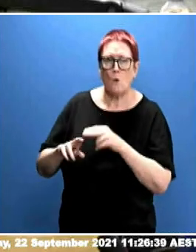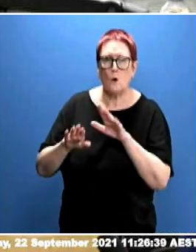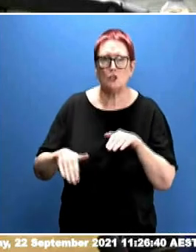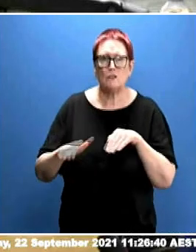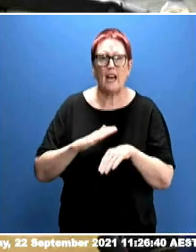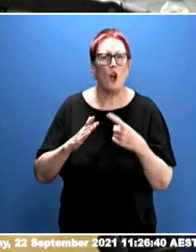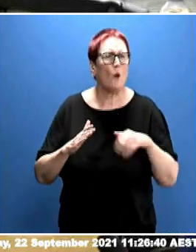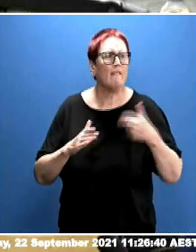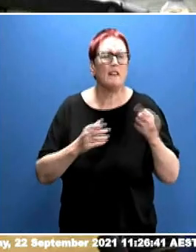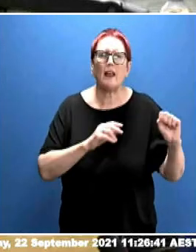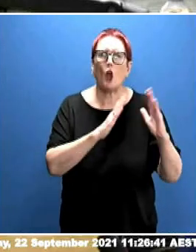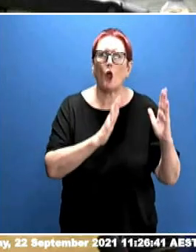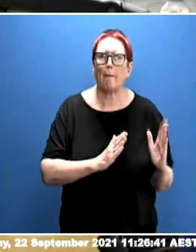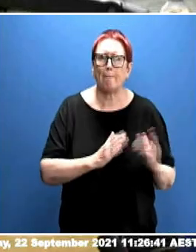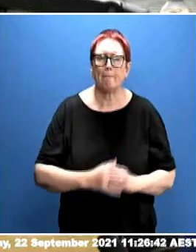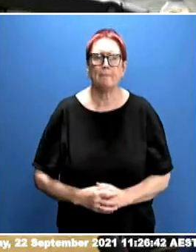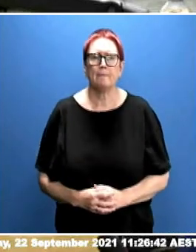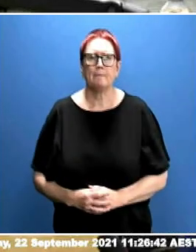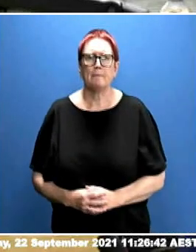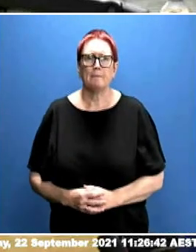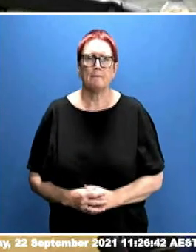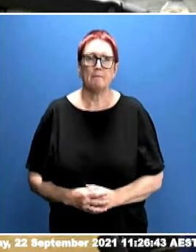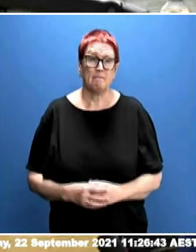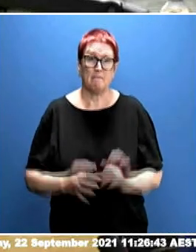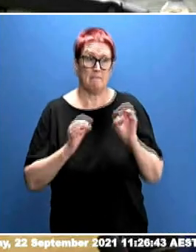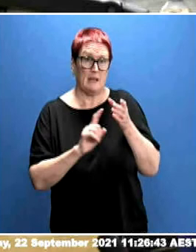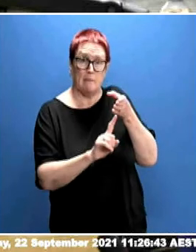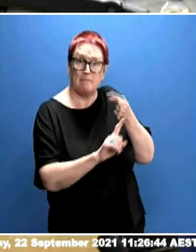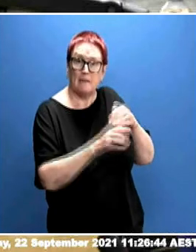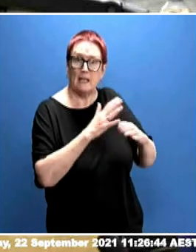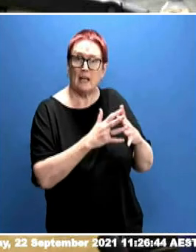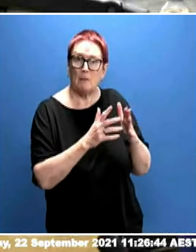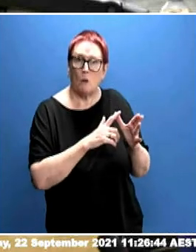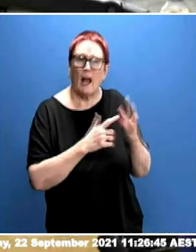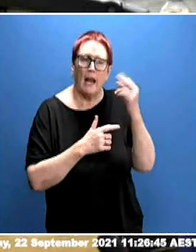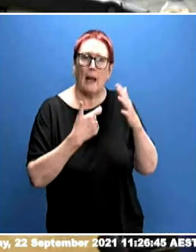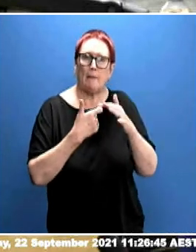in out-of-home care, and in particular, within Western Australia the Kath French facility.